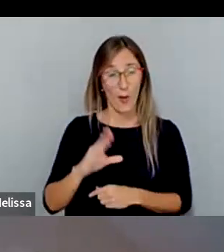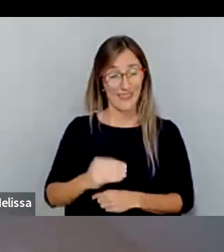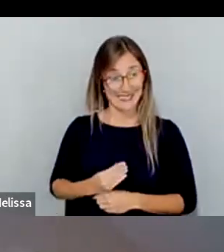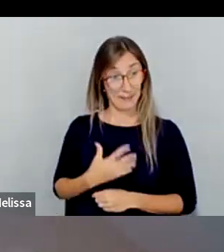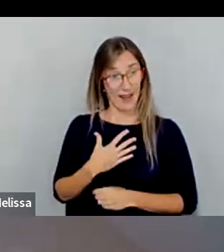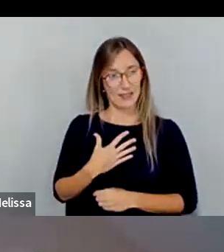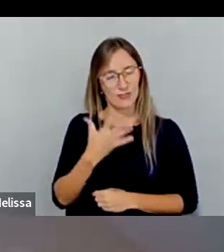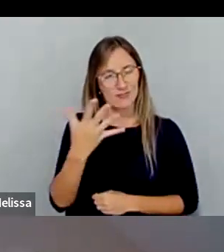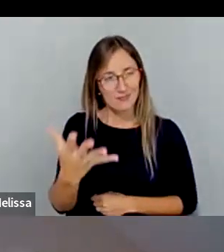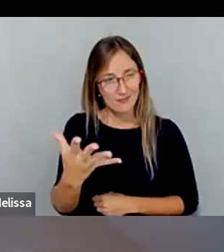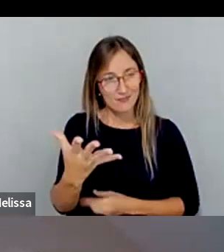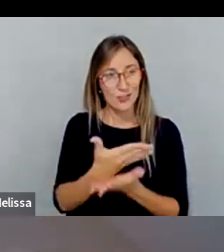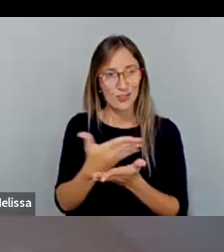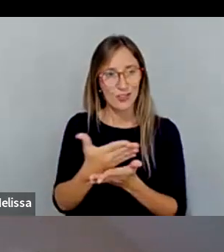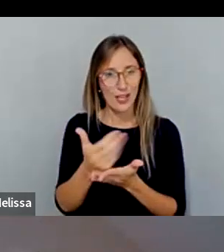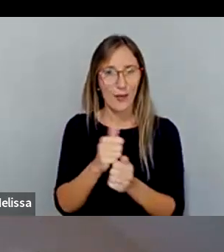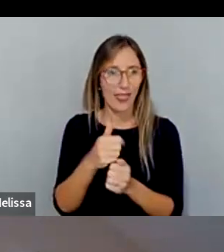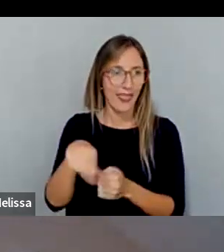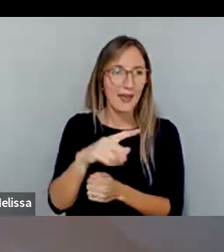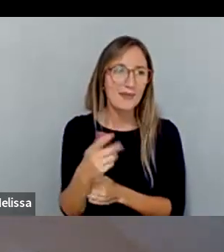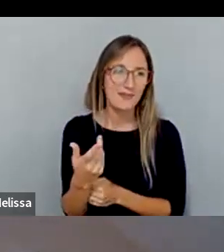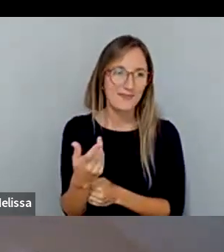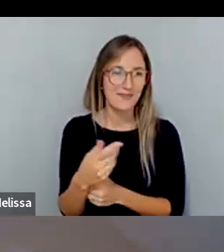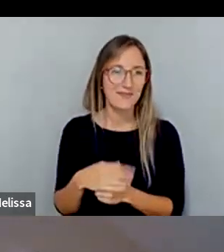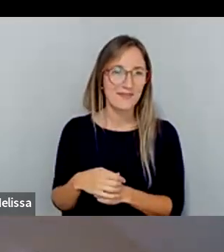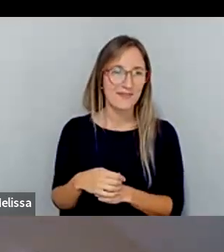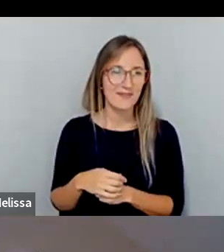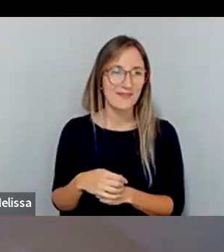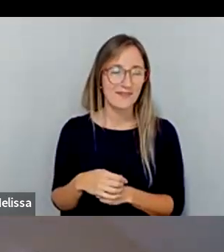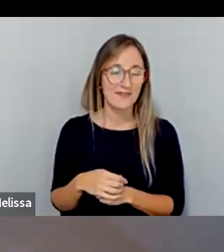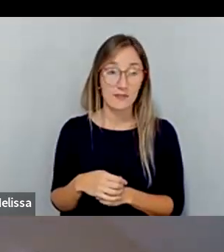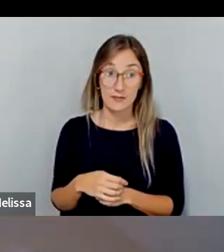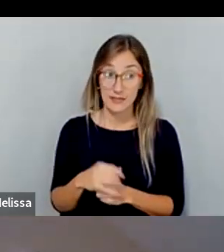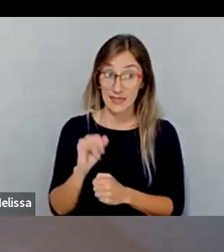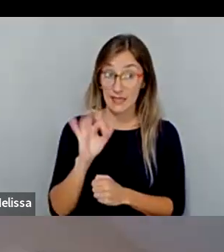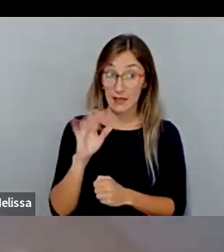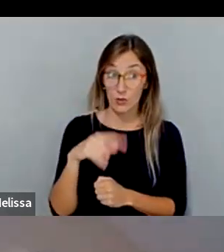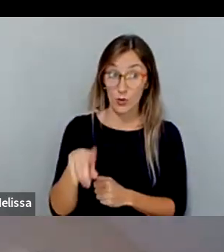love of the disability movement. I hope -- I challenge you all to go out and find a couple people to share it with and keep the culture in the